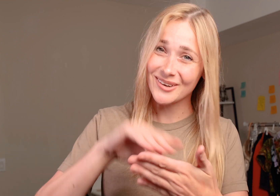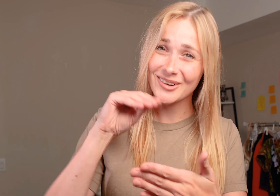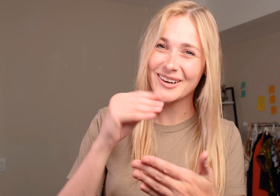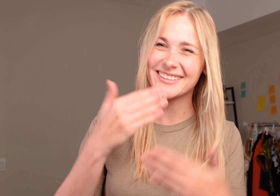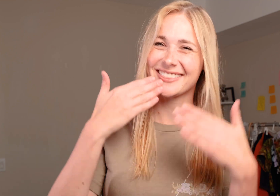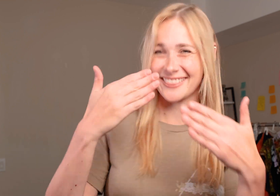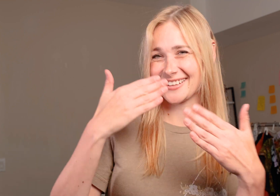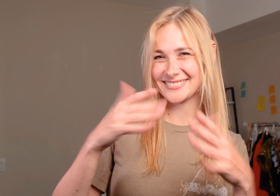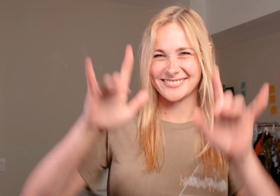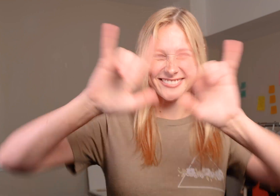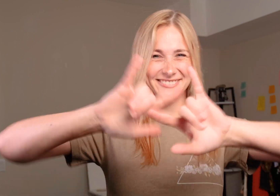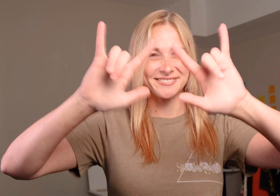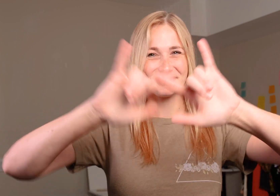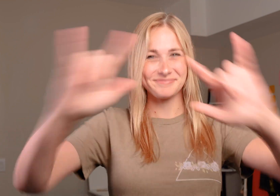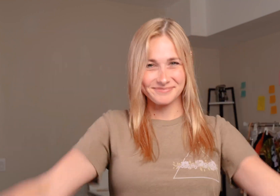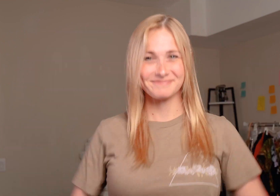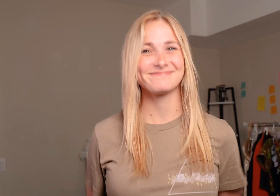Thank you so much for learning!